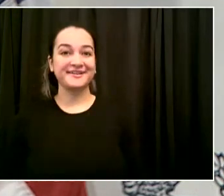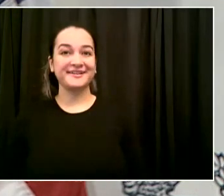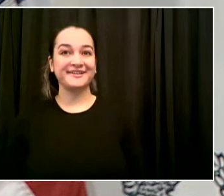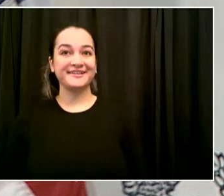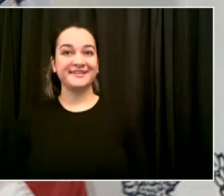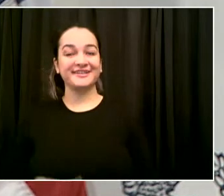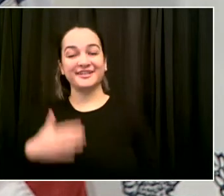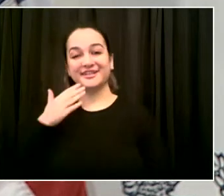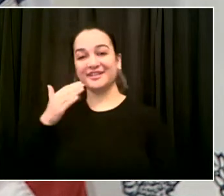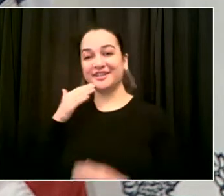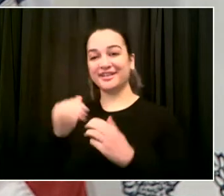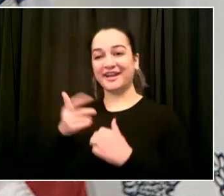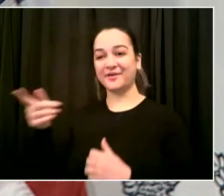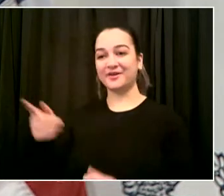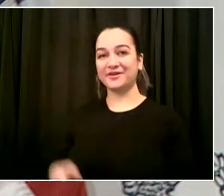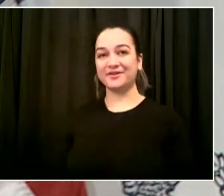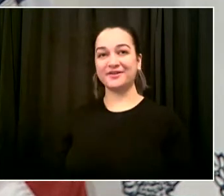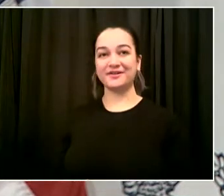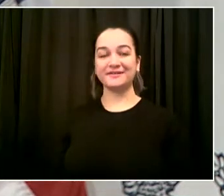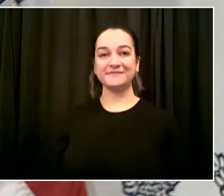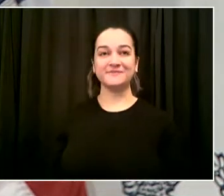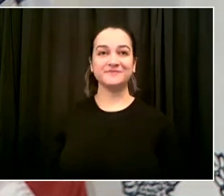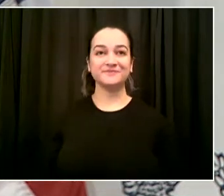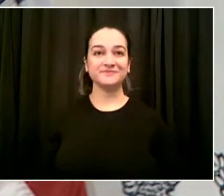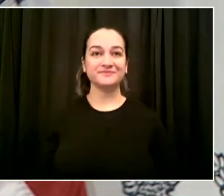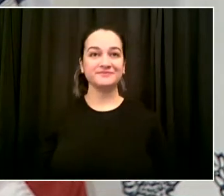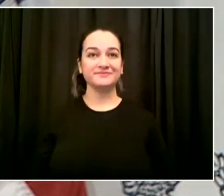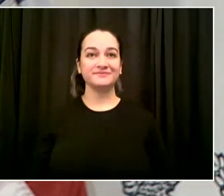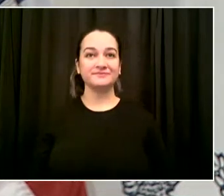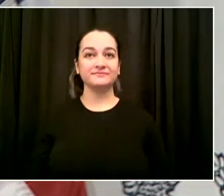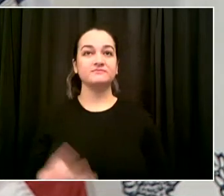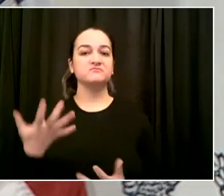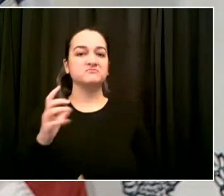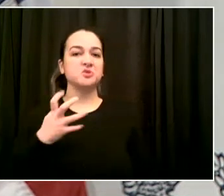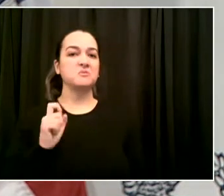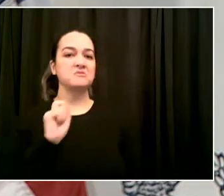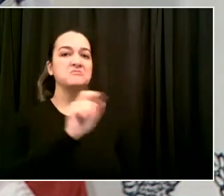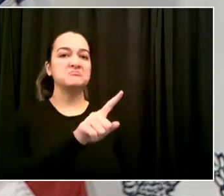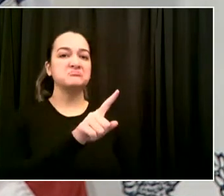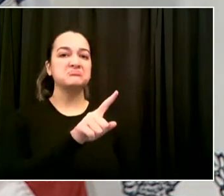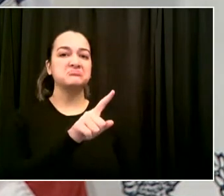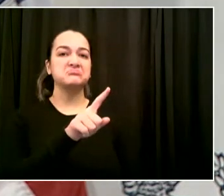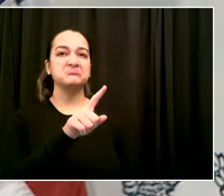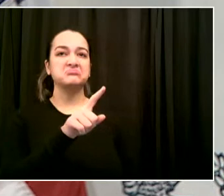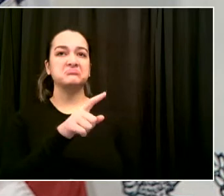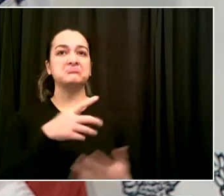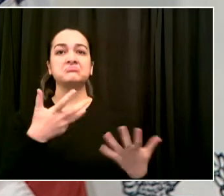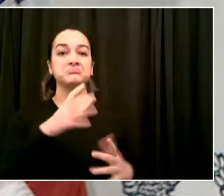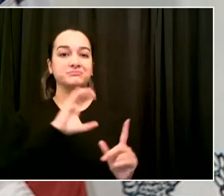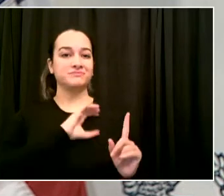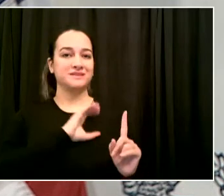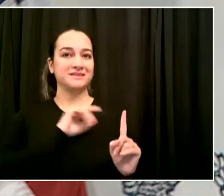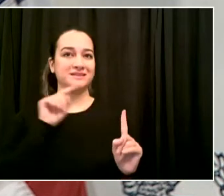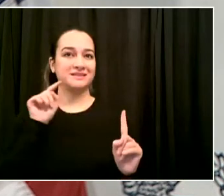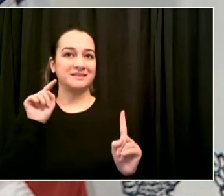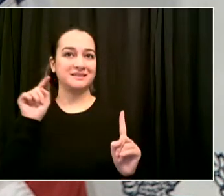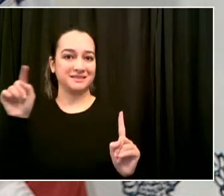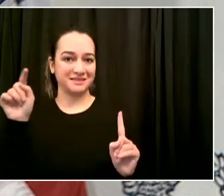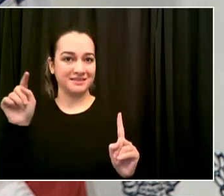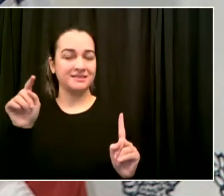ReRertpoer: I AM WELL , INVESTIGATION CONDUCTED, FOUND DISCRIMINATION AGAINST FAMILIES